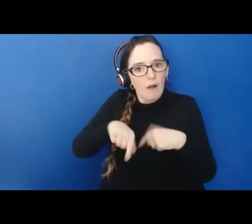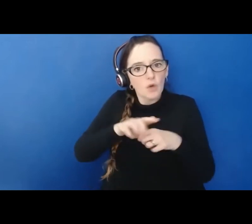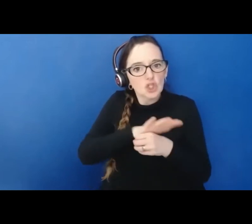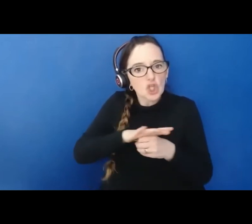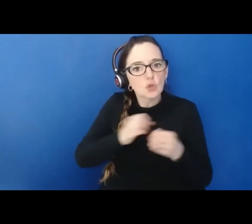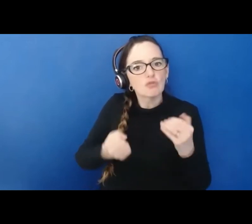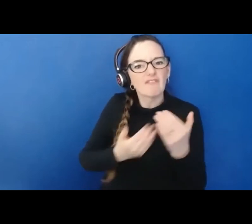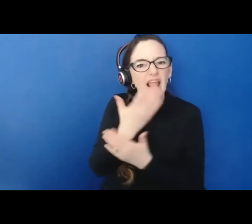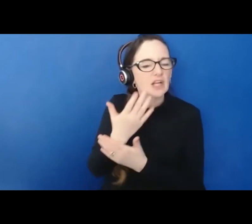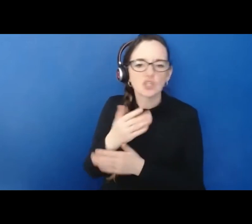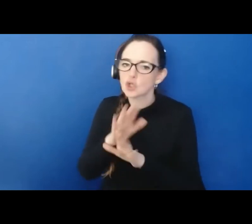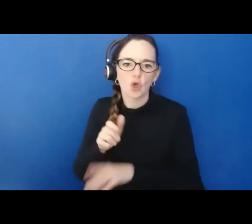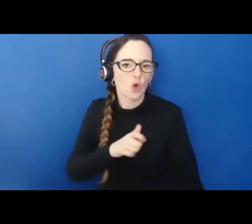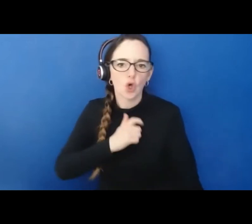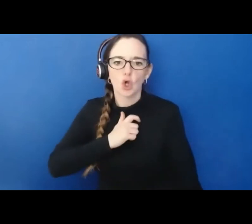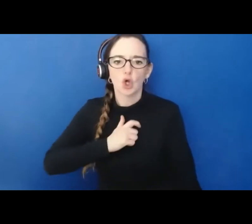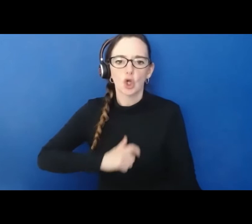being, being modelled or moulded to technology.